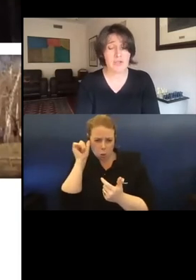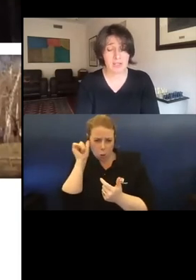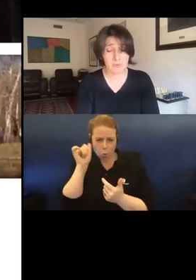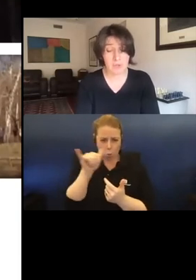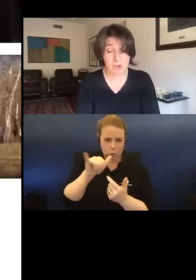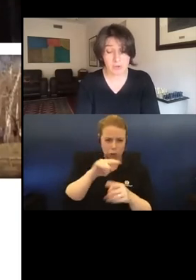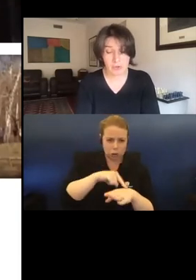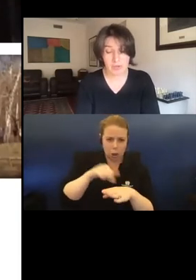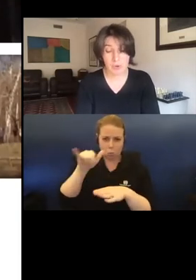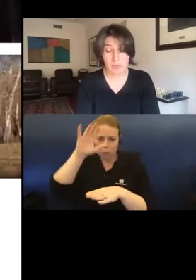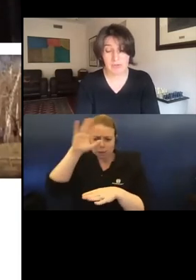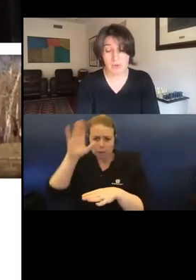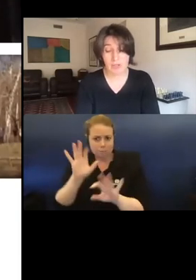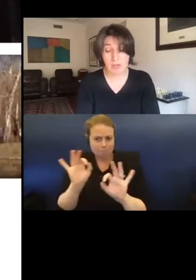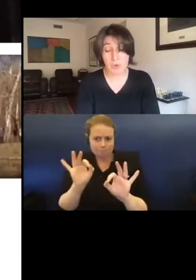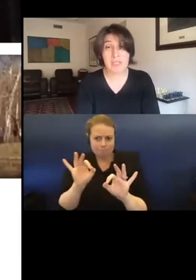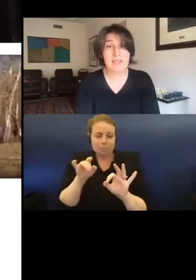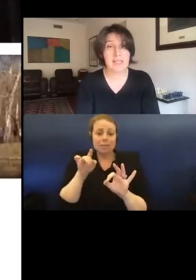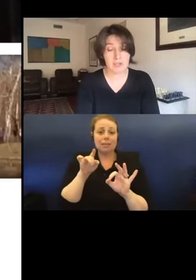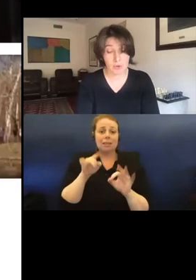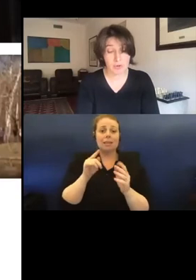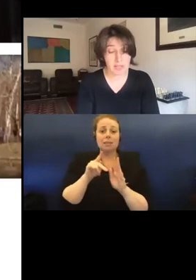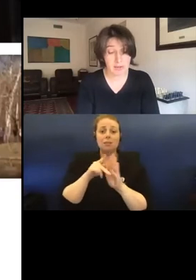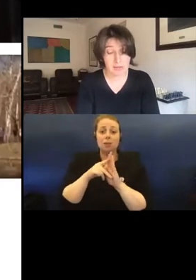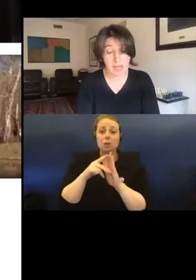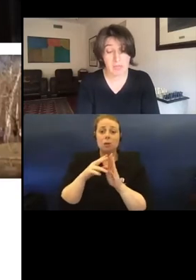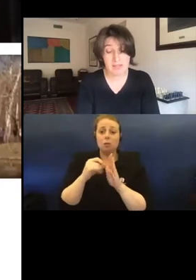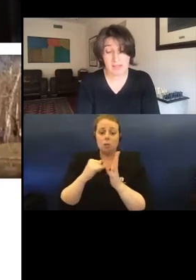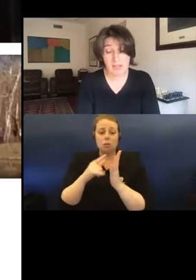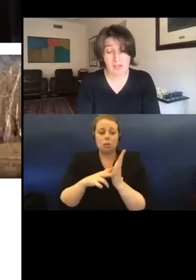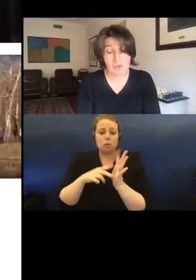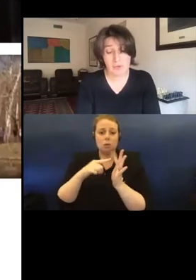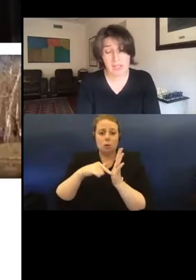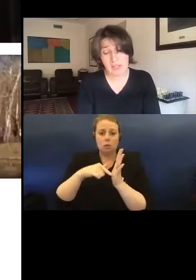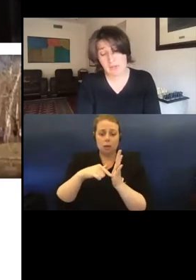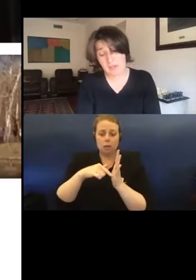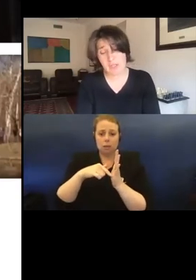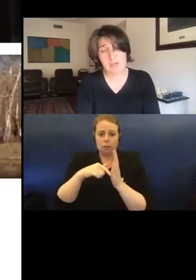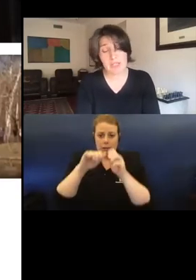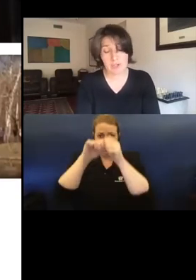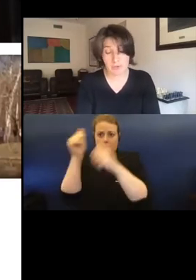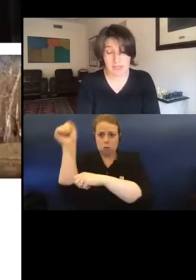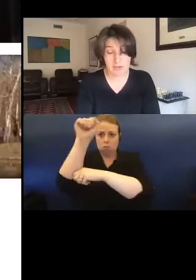footage of soviet monuments falling more recently in ukraine timeless so the reiteration of history